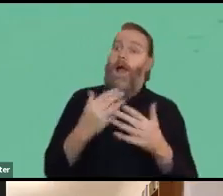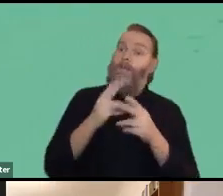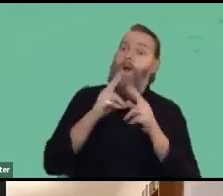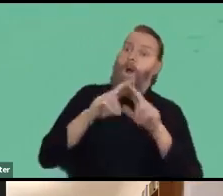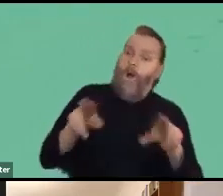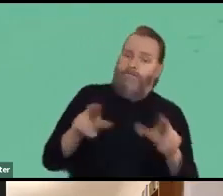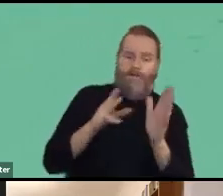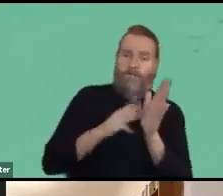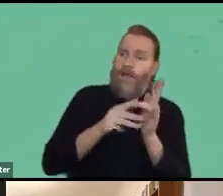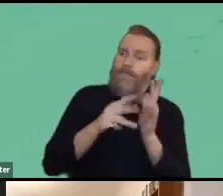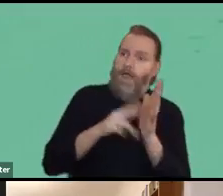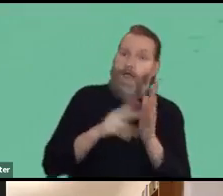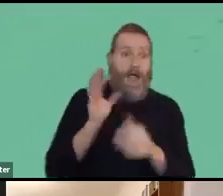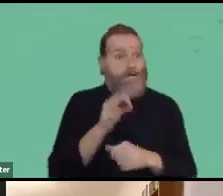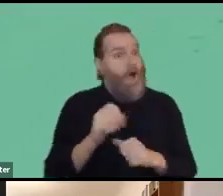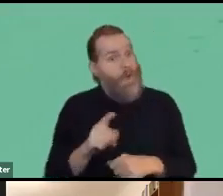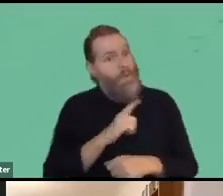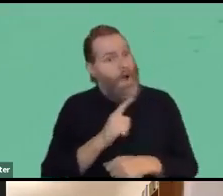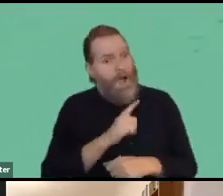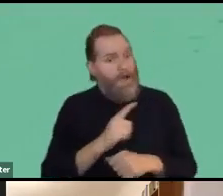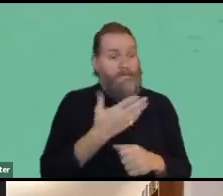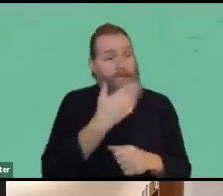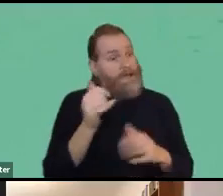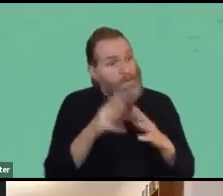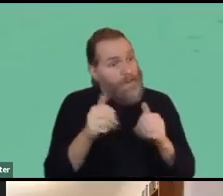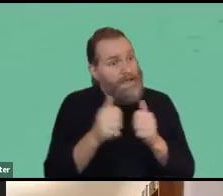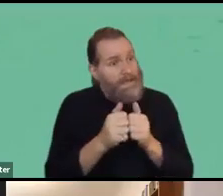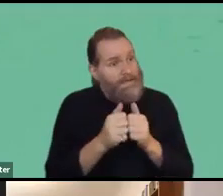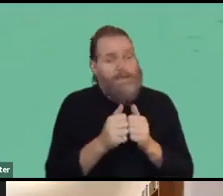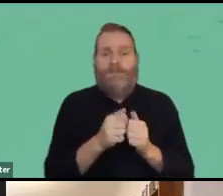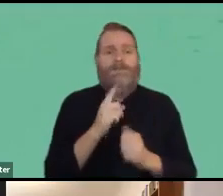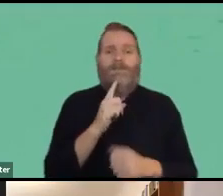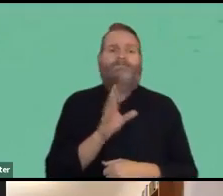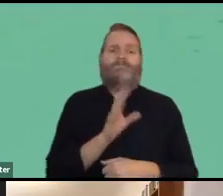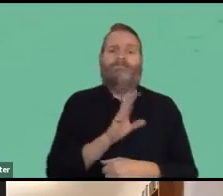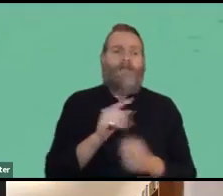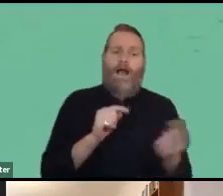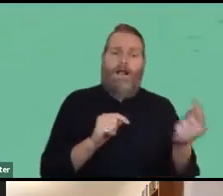and she went no I just can't afford to top up my Oyster card, I can't afford to come to work,